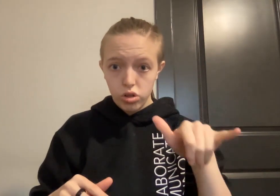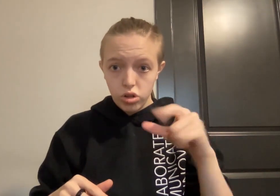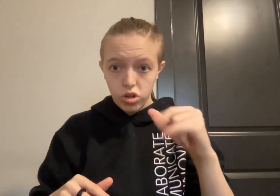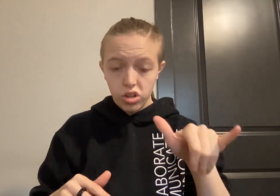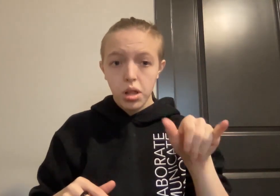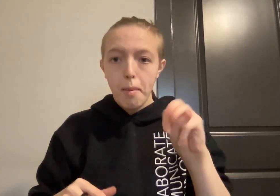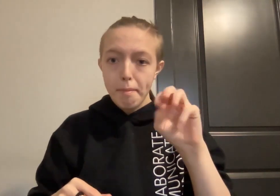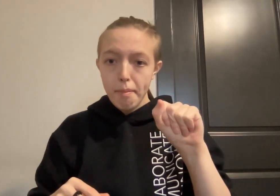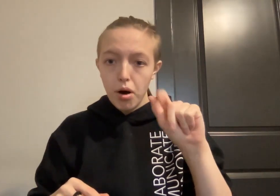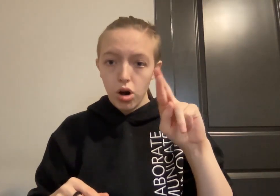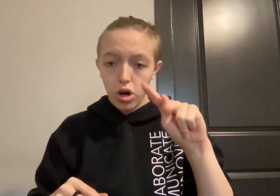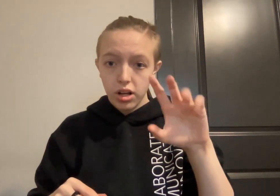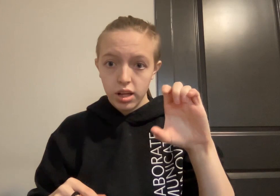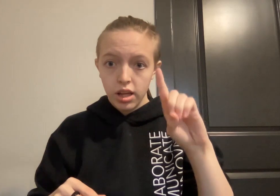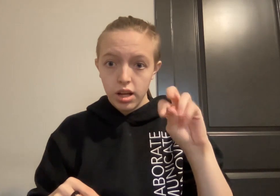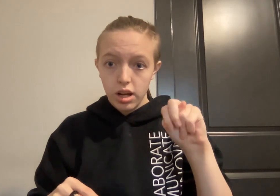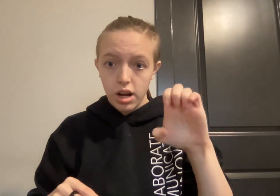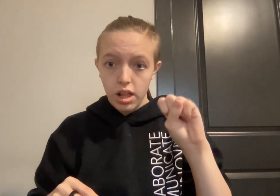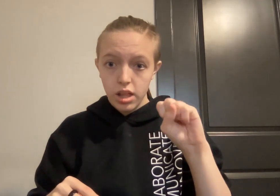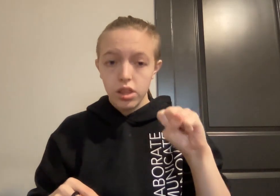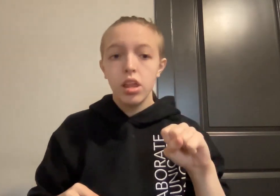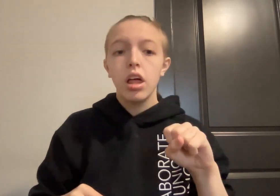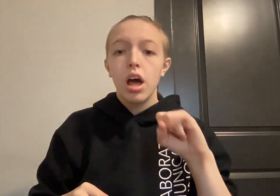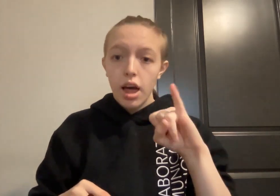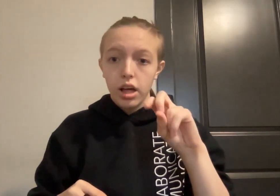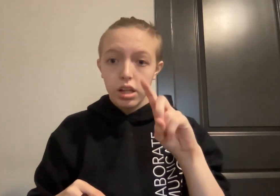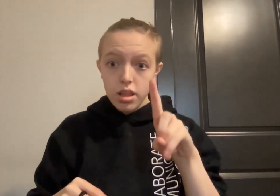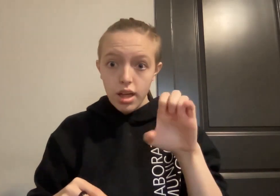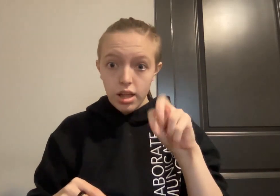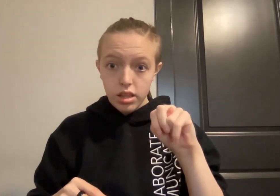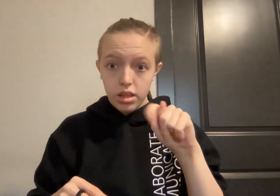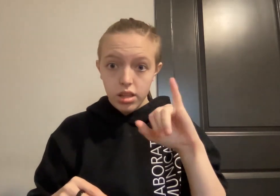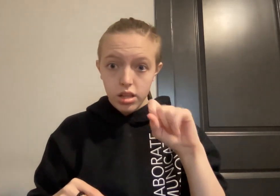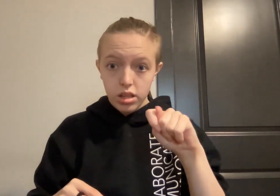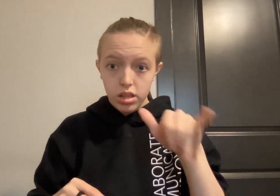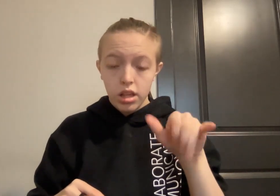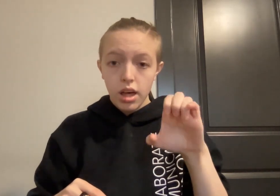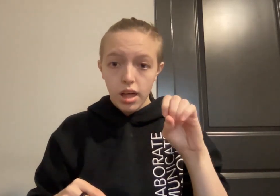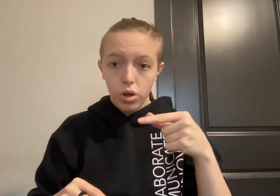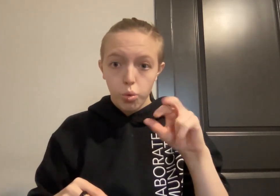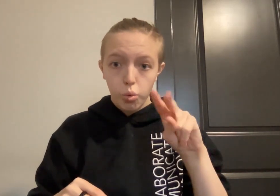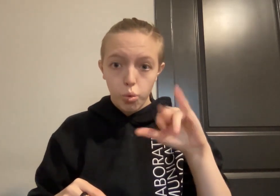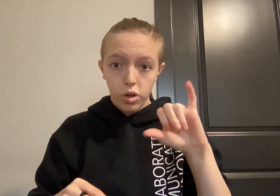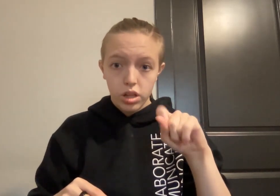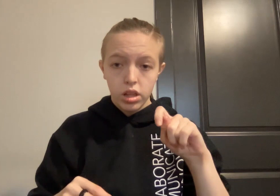markedness, identity, equity differences and